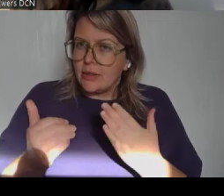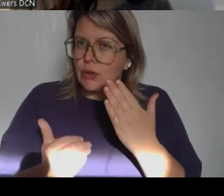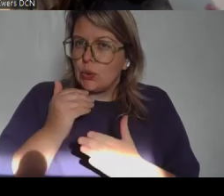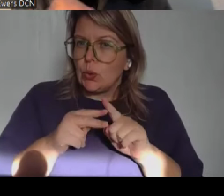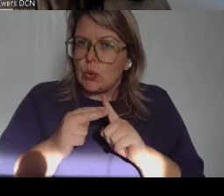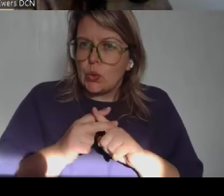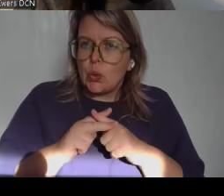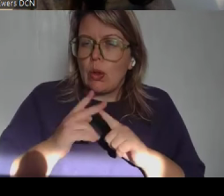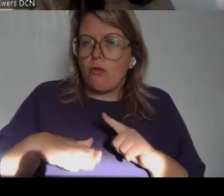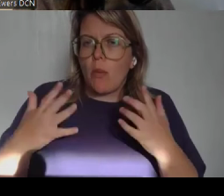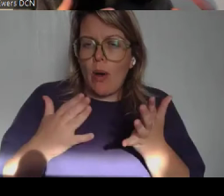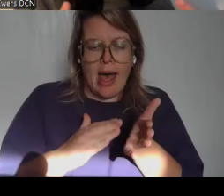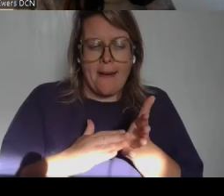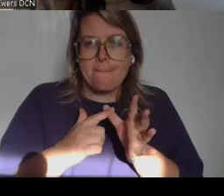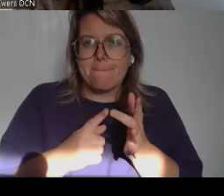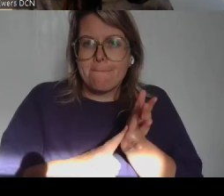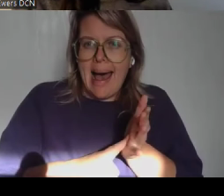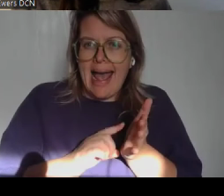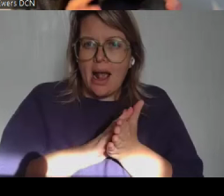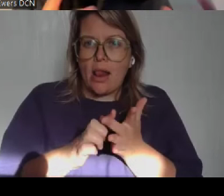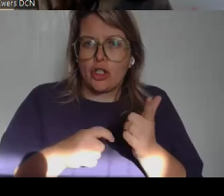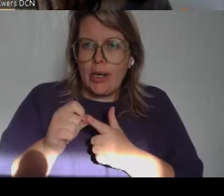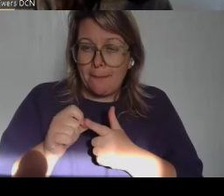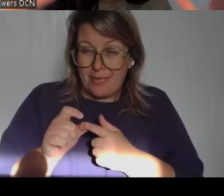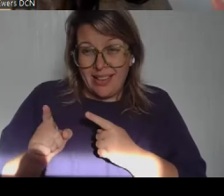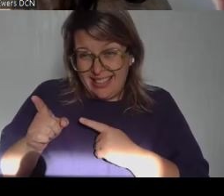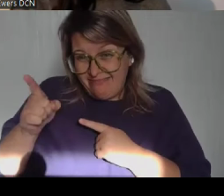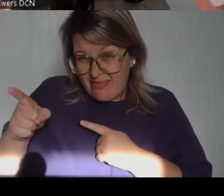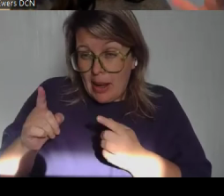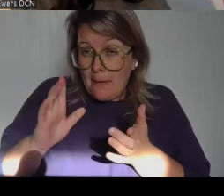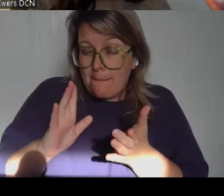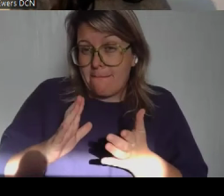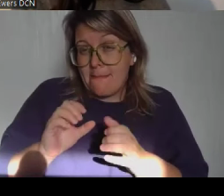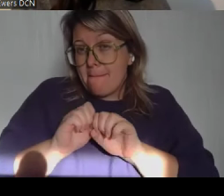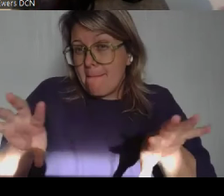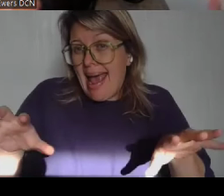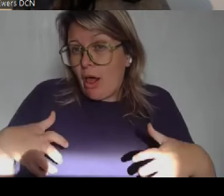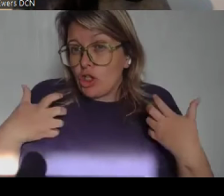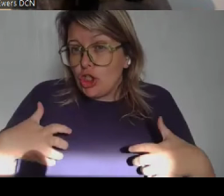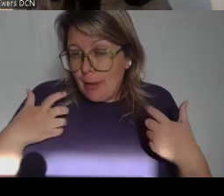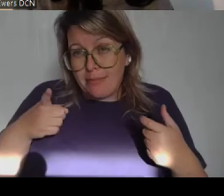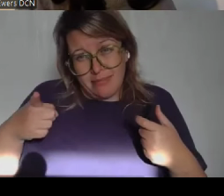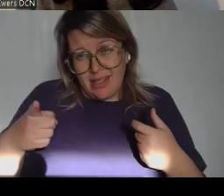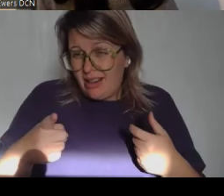They're just drawing on the billions of emails that the Mailchimp users send out.